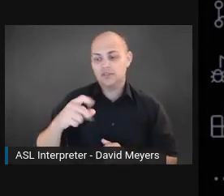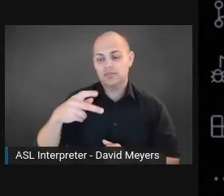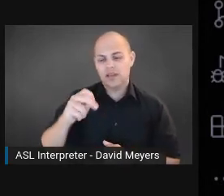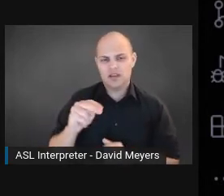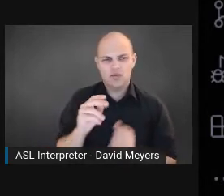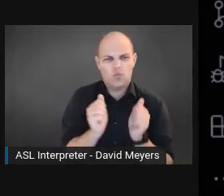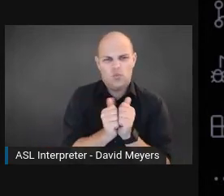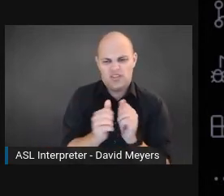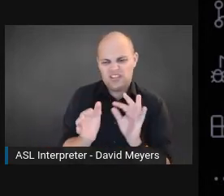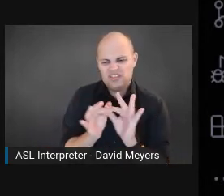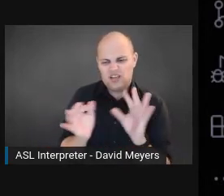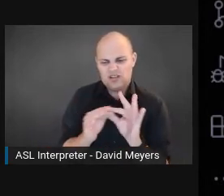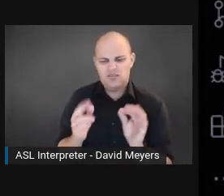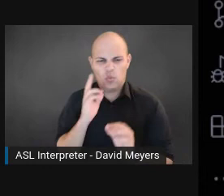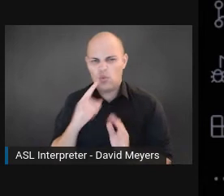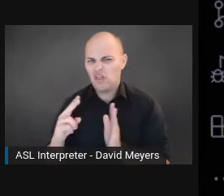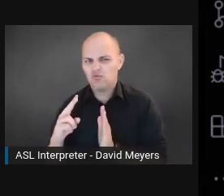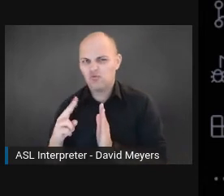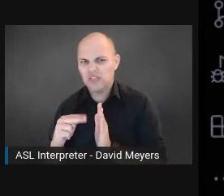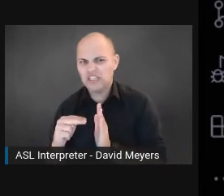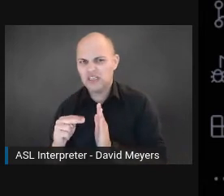We’re using the span to handle some of our styling with this.